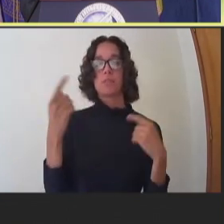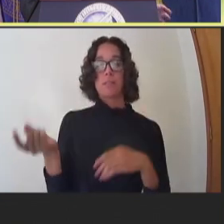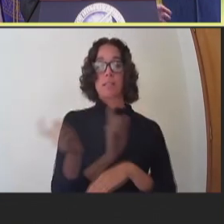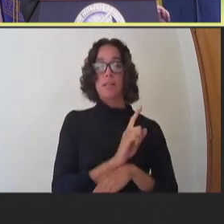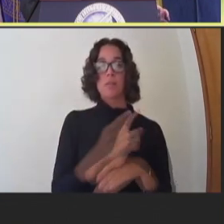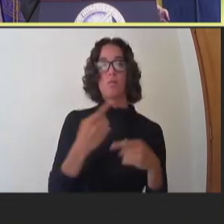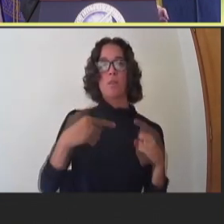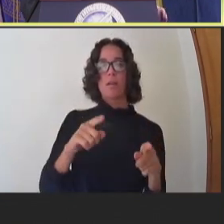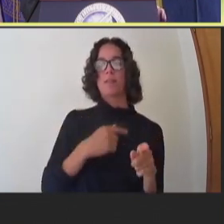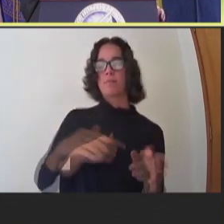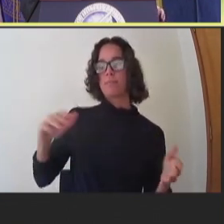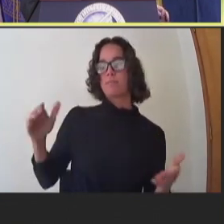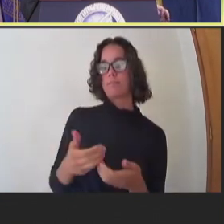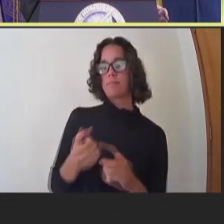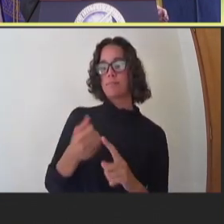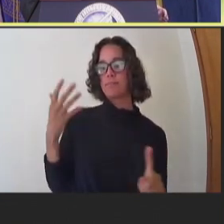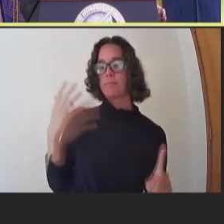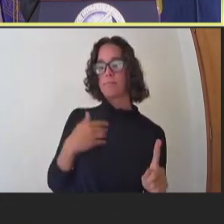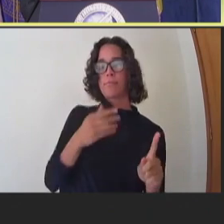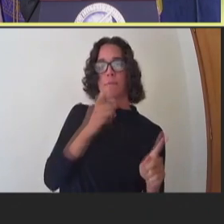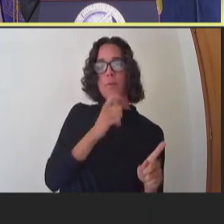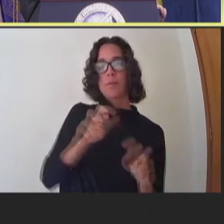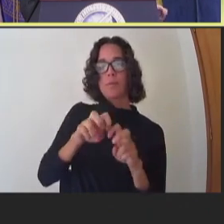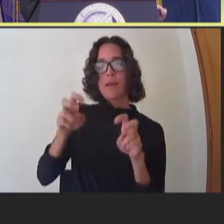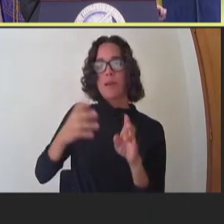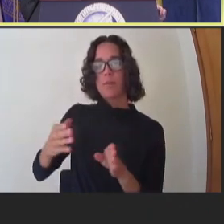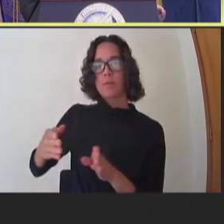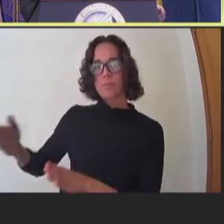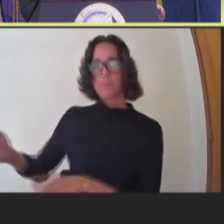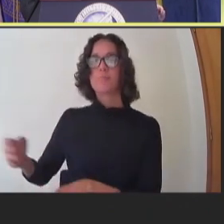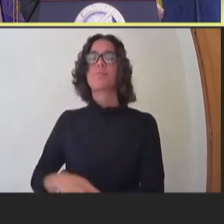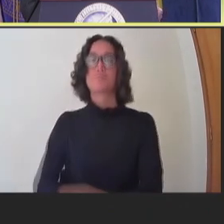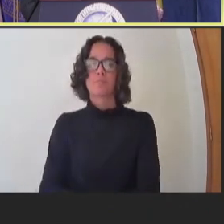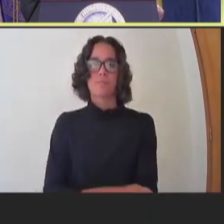This is an important panel as immunization data helps us to meet our goals for routine